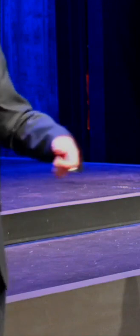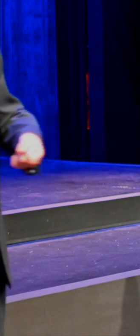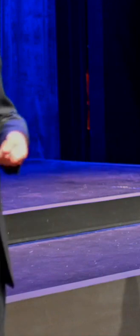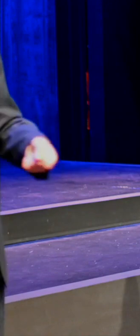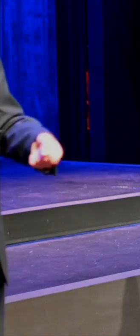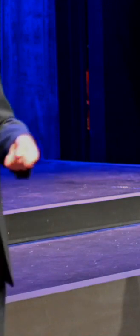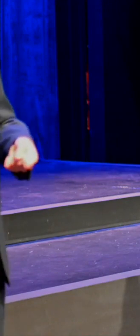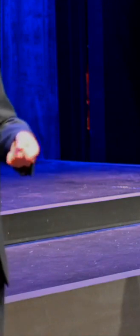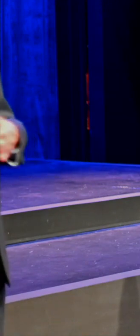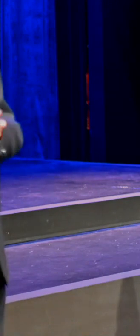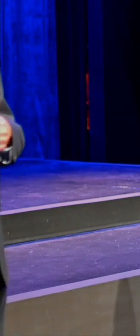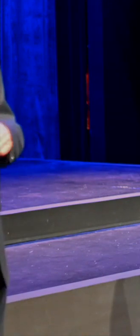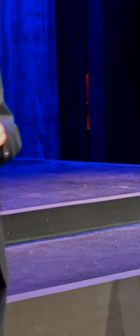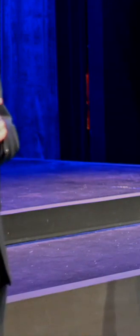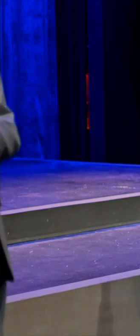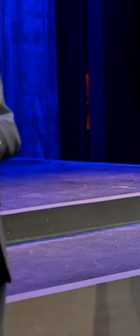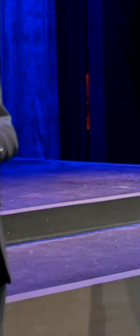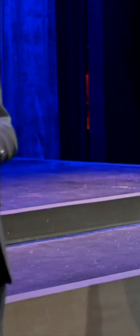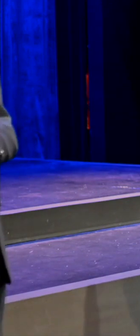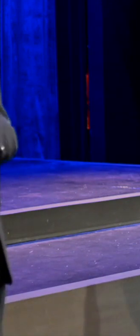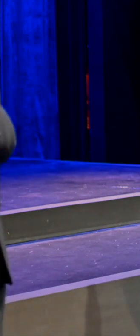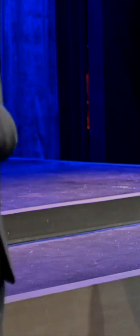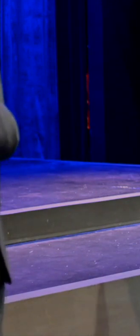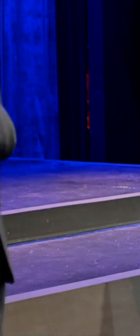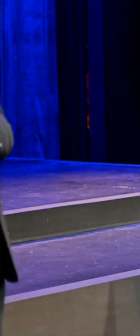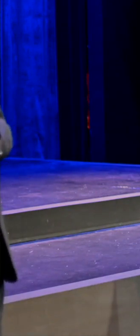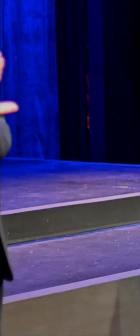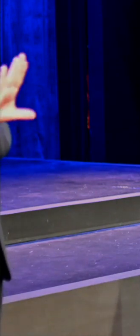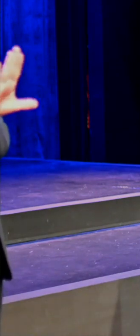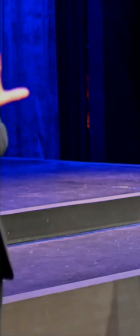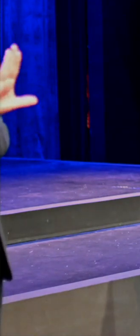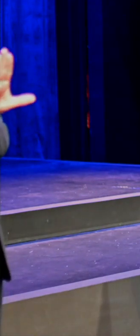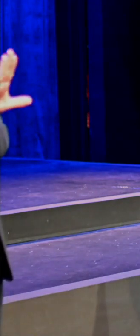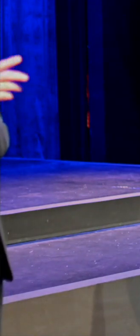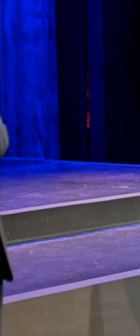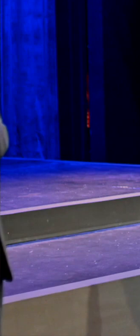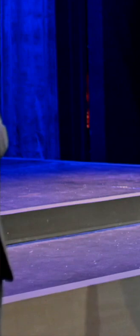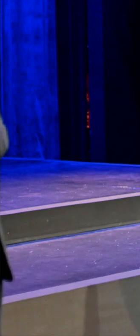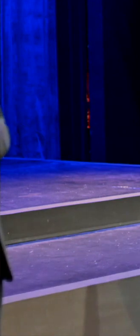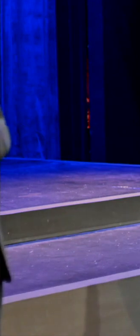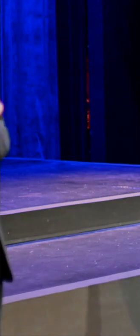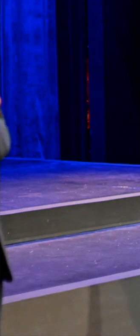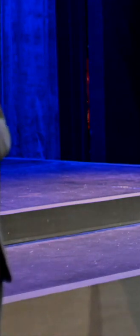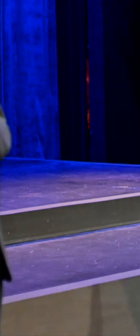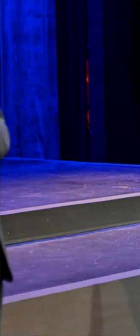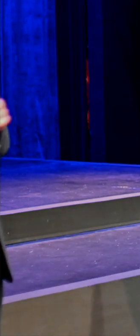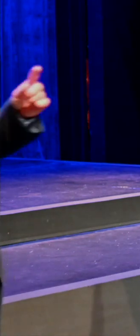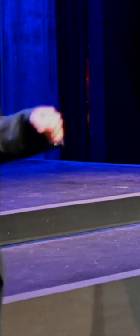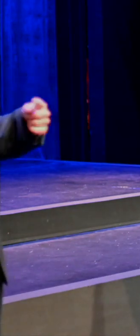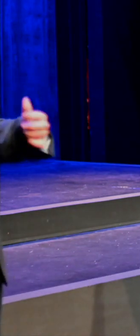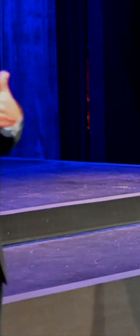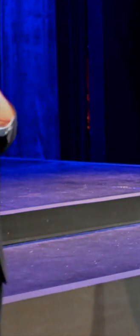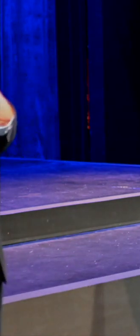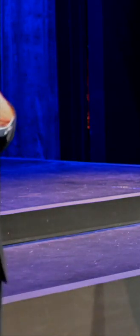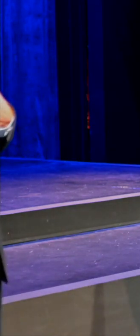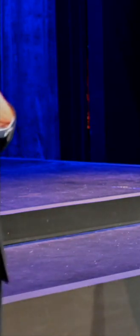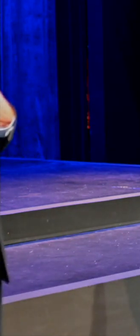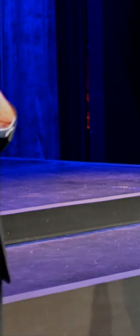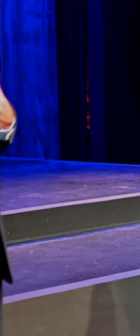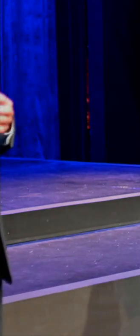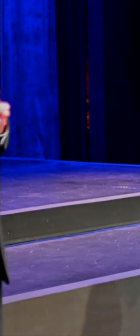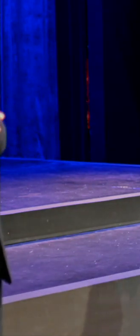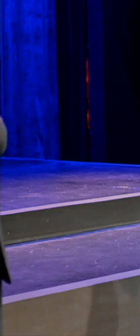and I said to myself I'm not going to be refined to a wheelchair. So they had these little sensors